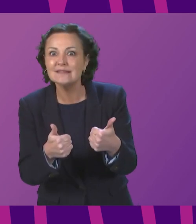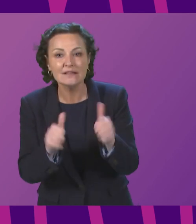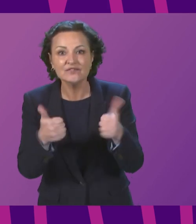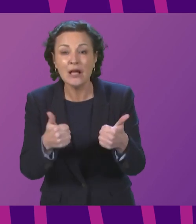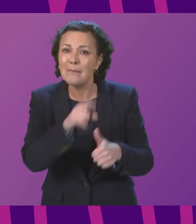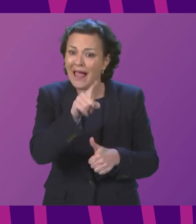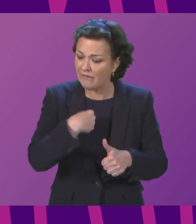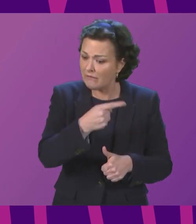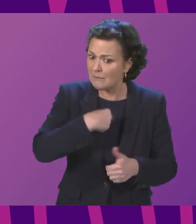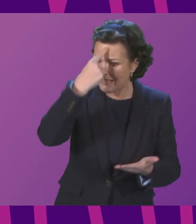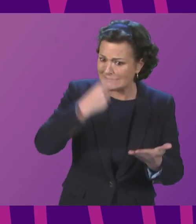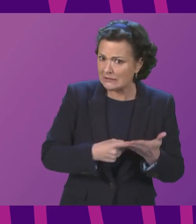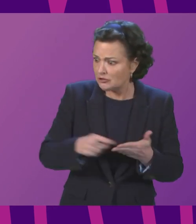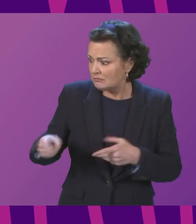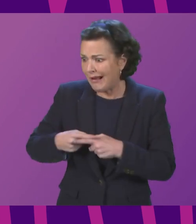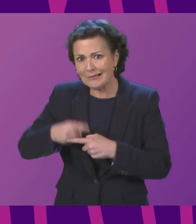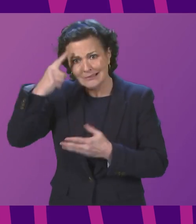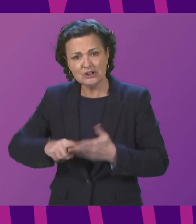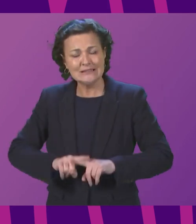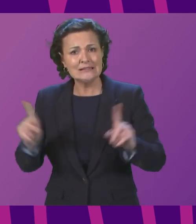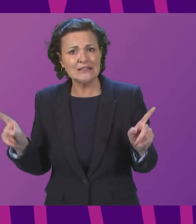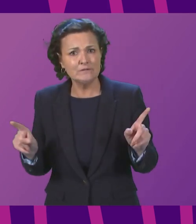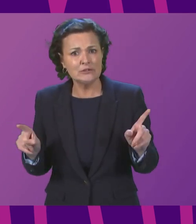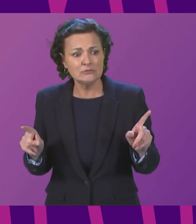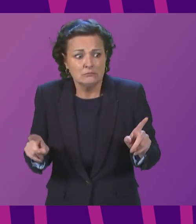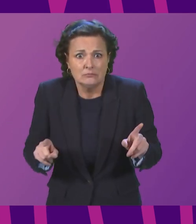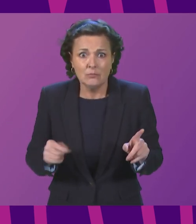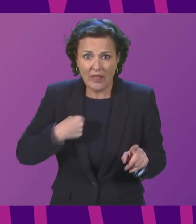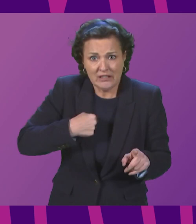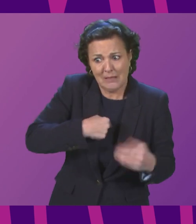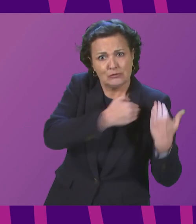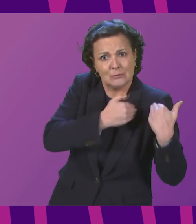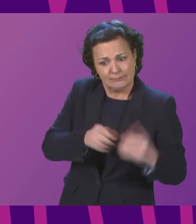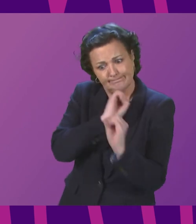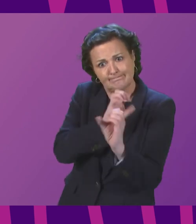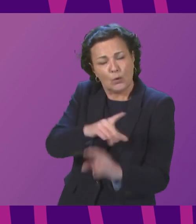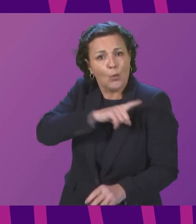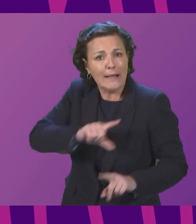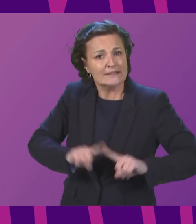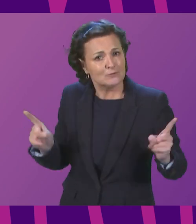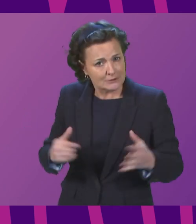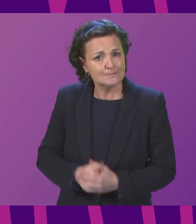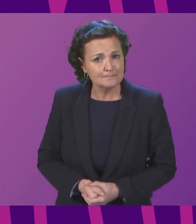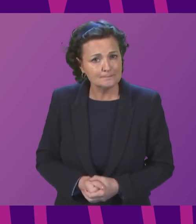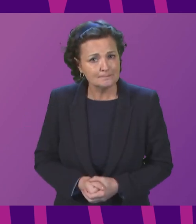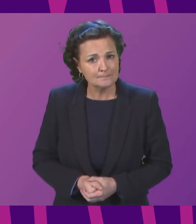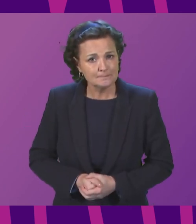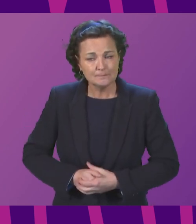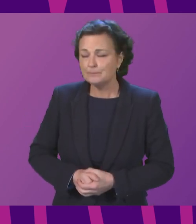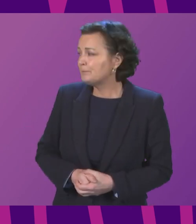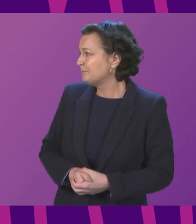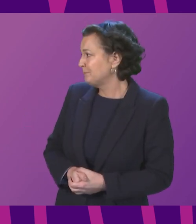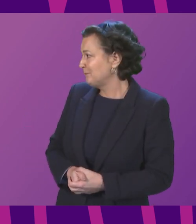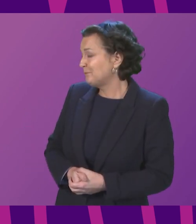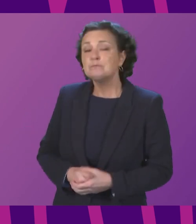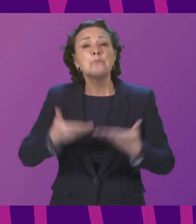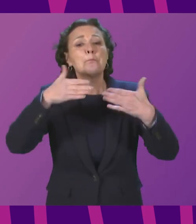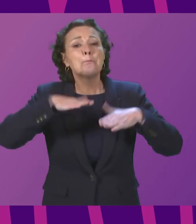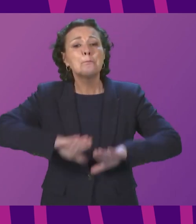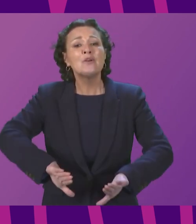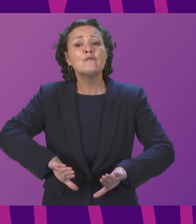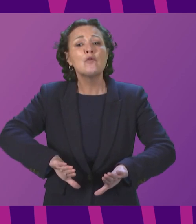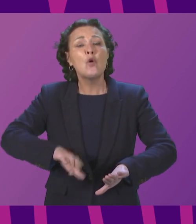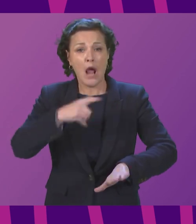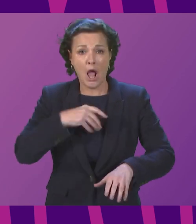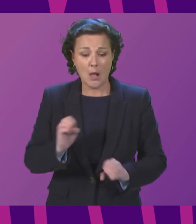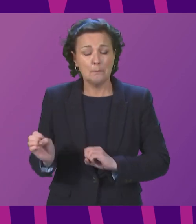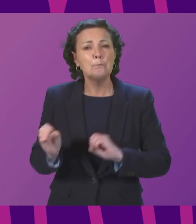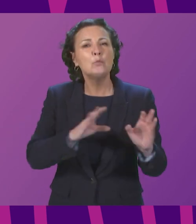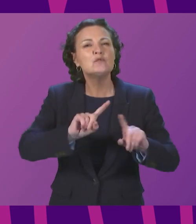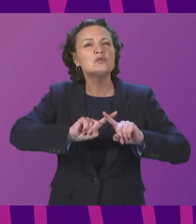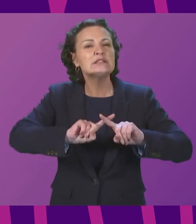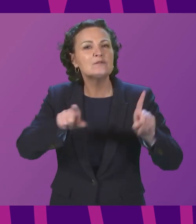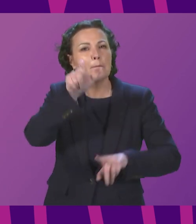it is then my responsibility to set out for people and allow them to decide on.